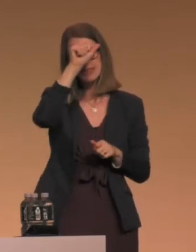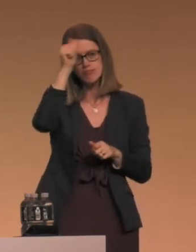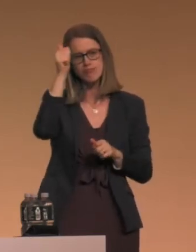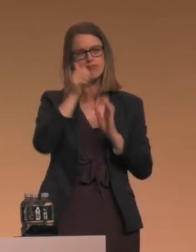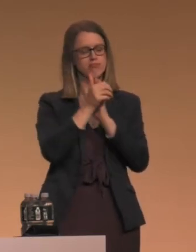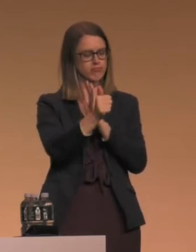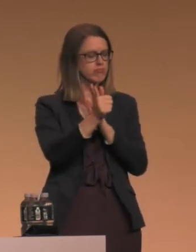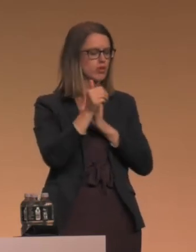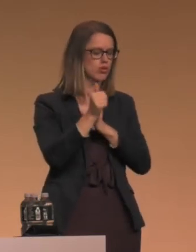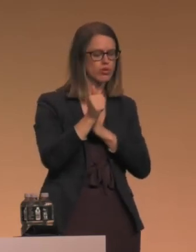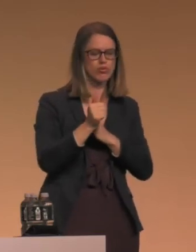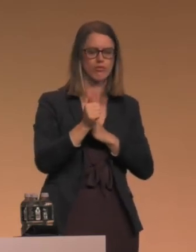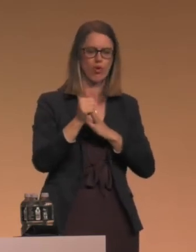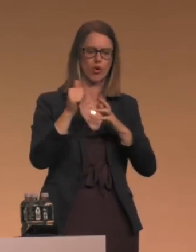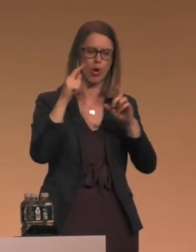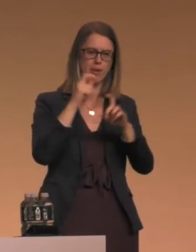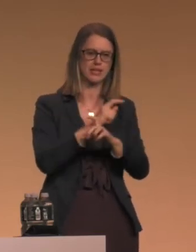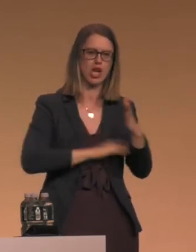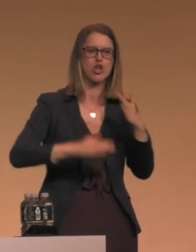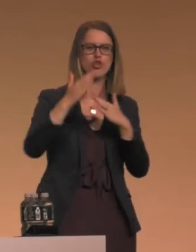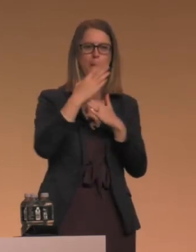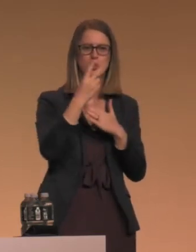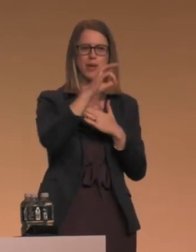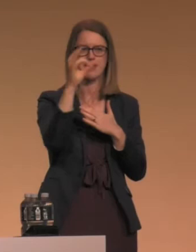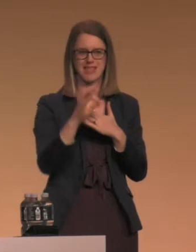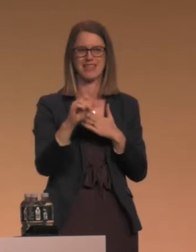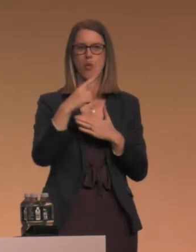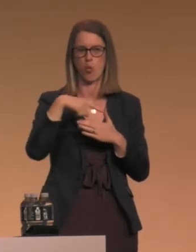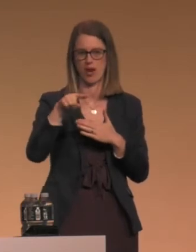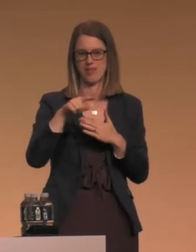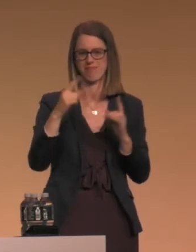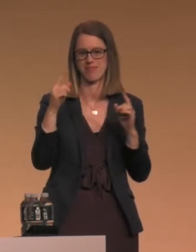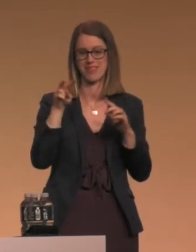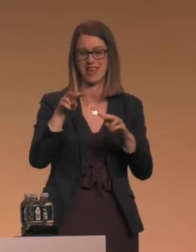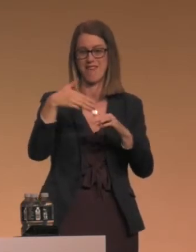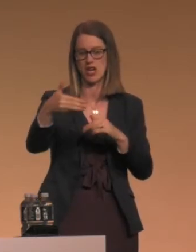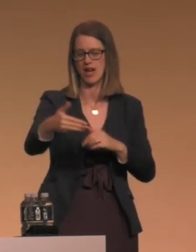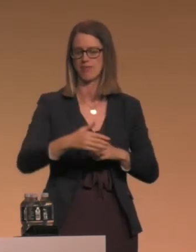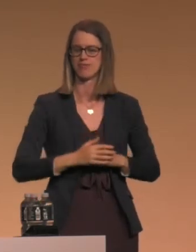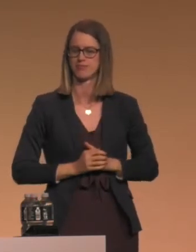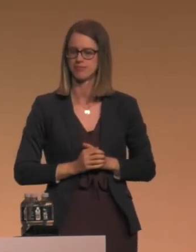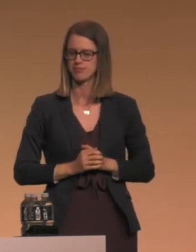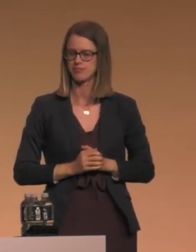to deal with the complex top 20% that we deal with every day.